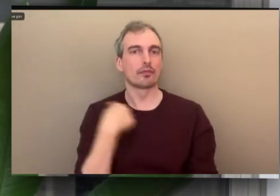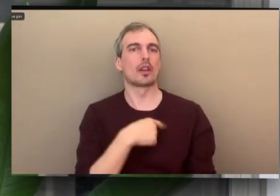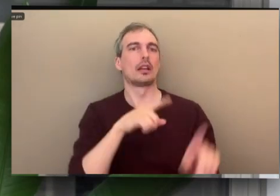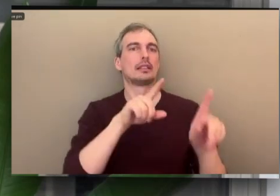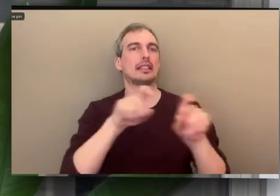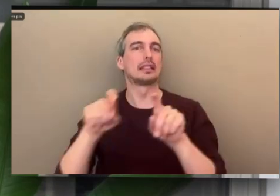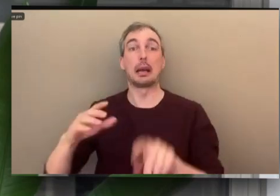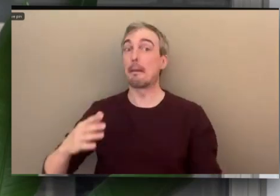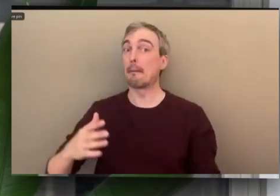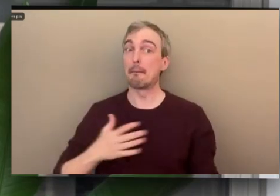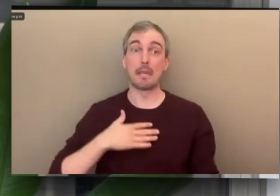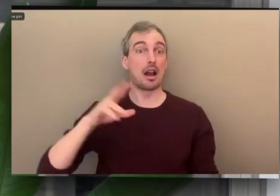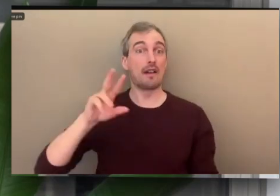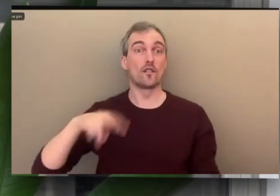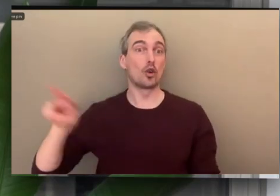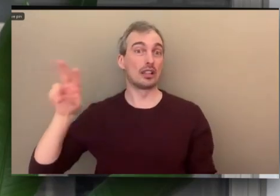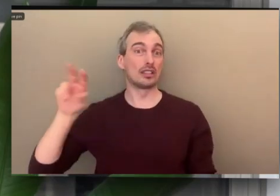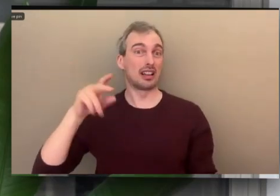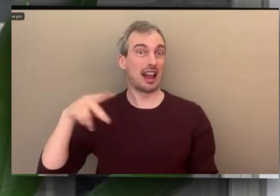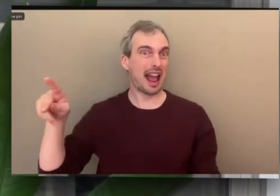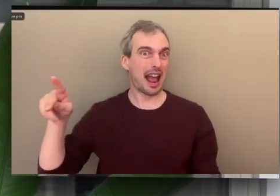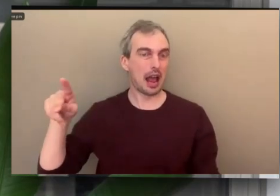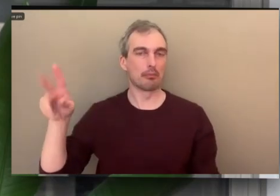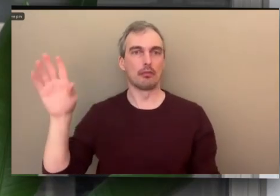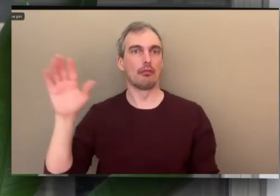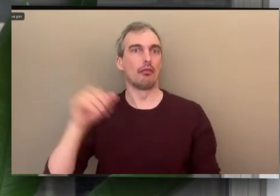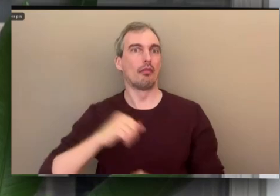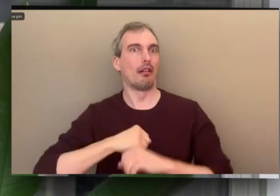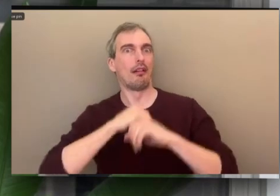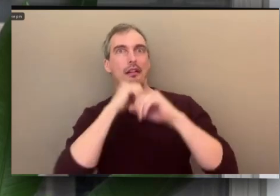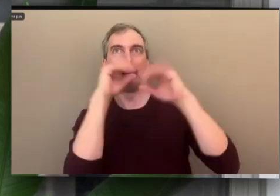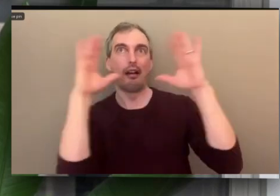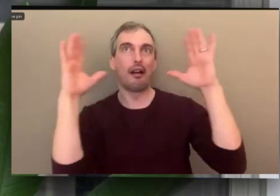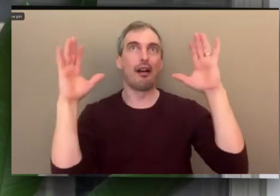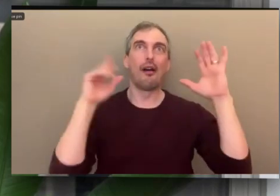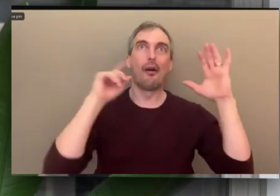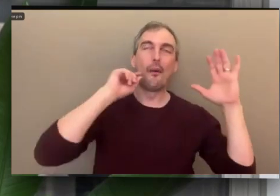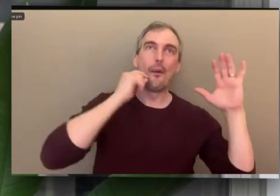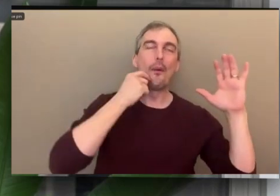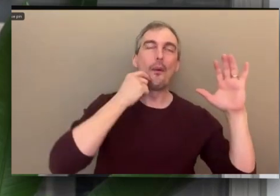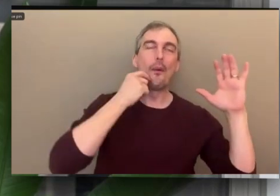Visionary. Gonna send it out to the customers. We were testing it. It had all these defects. Sent to